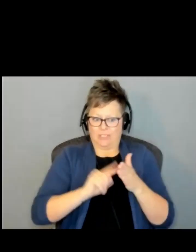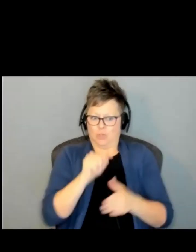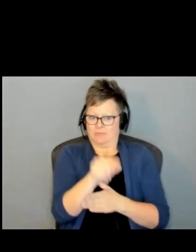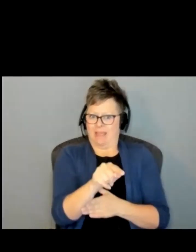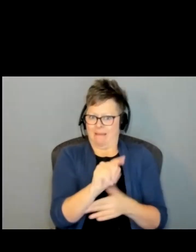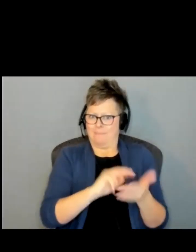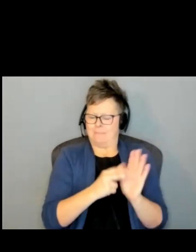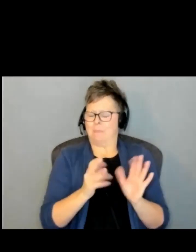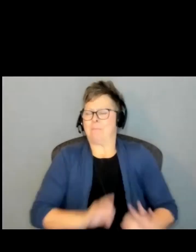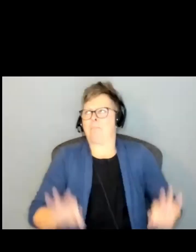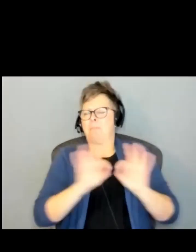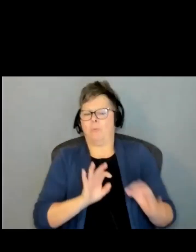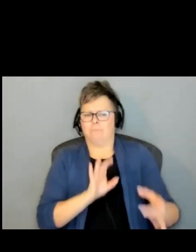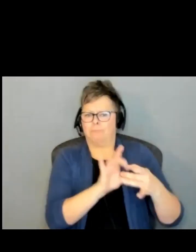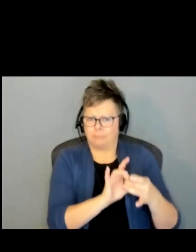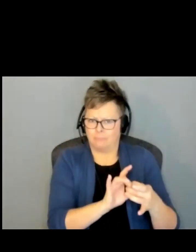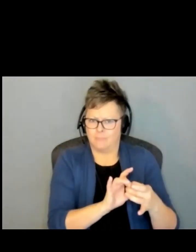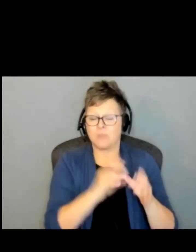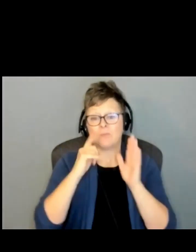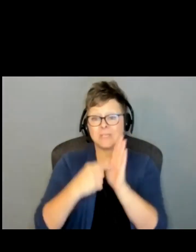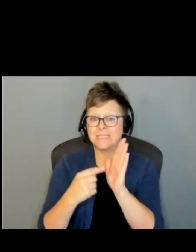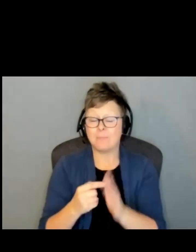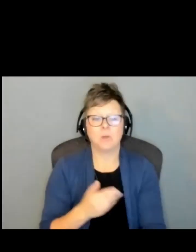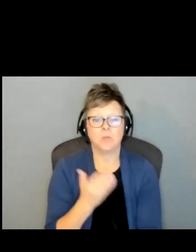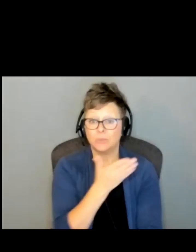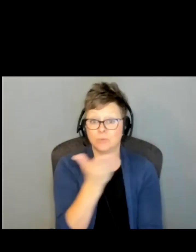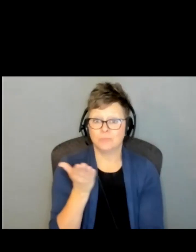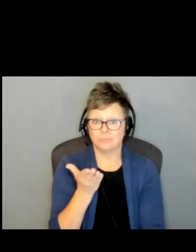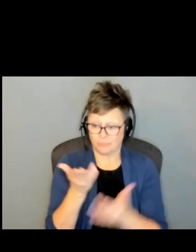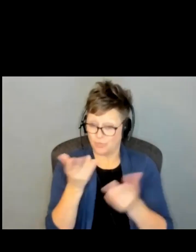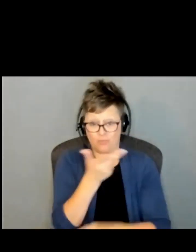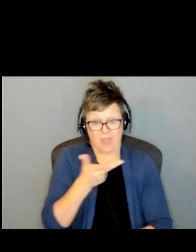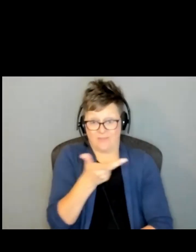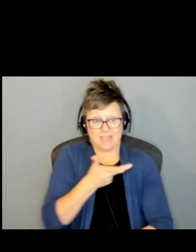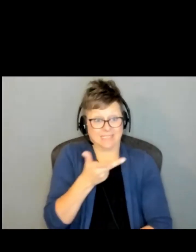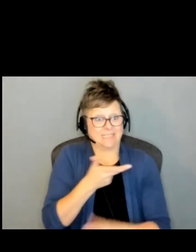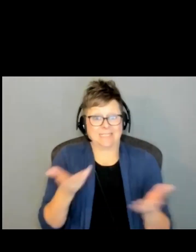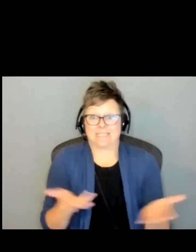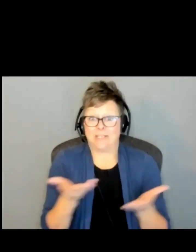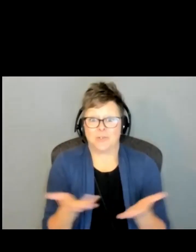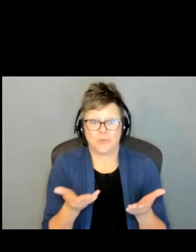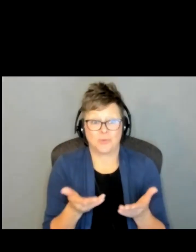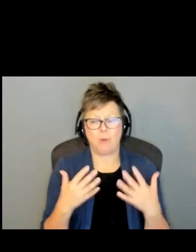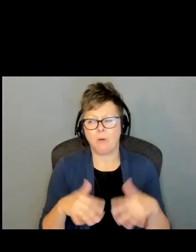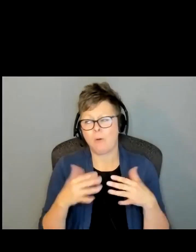An example, you are sitting here with the three of us who holds massive years and experience